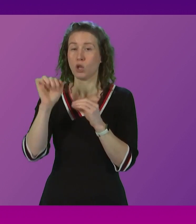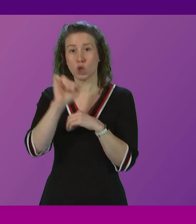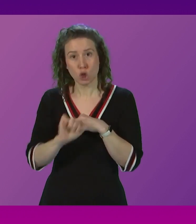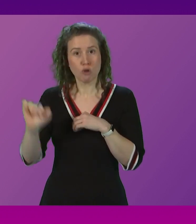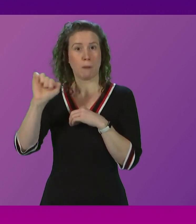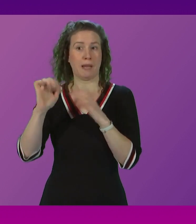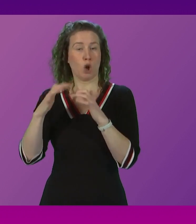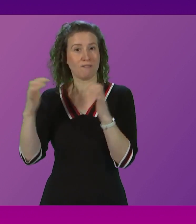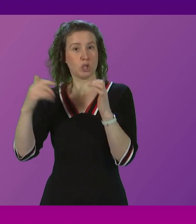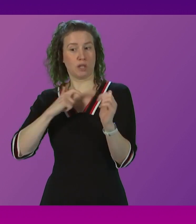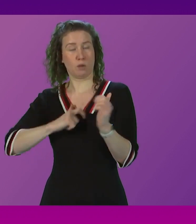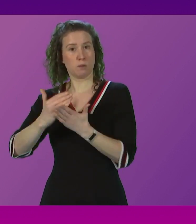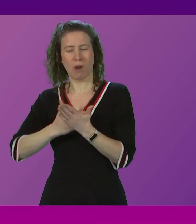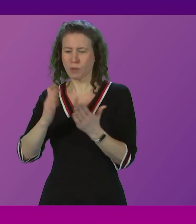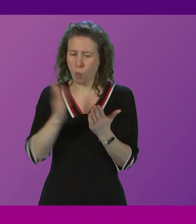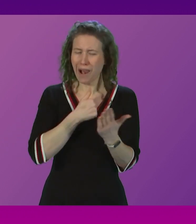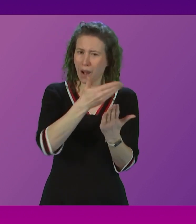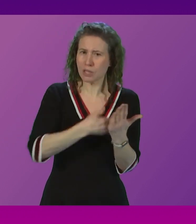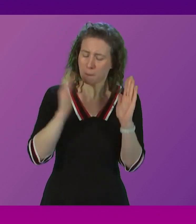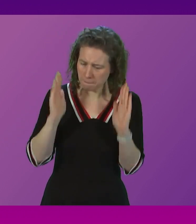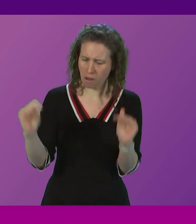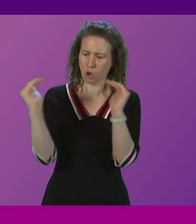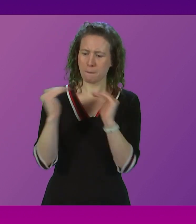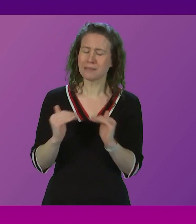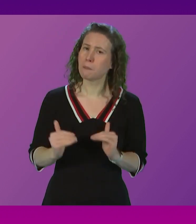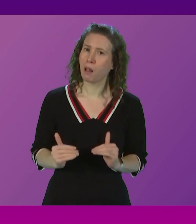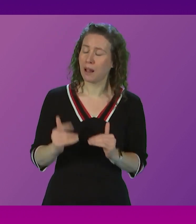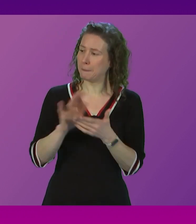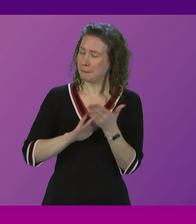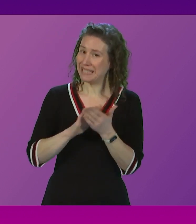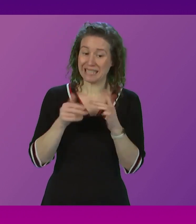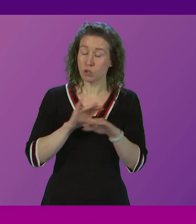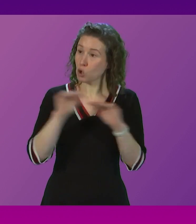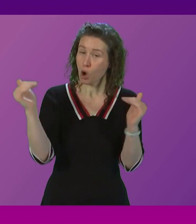which all our legislation has to be. Accepting them would potentially have compromised the bill,